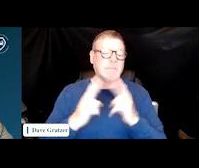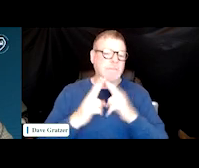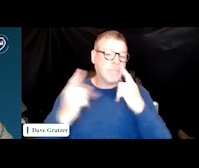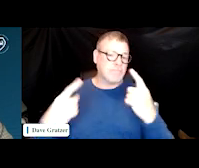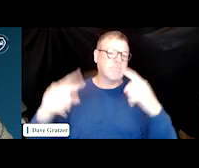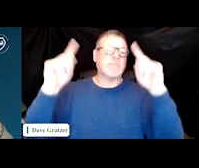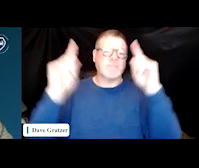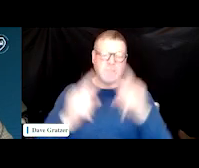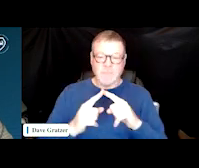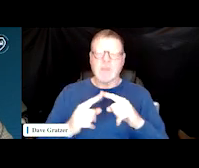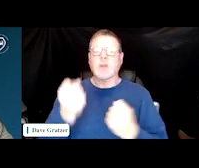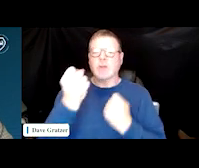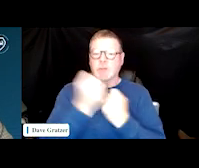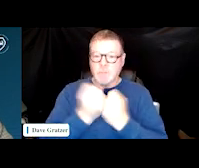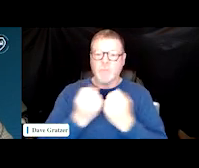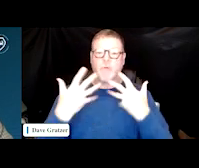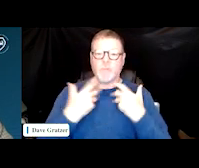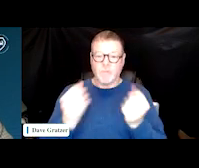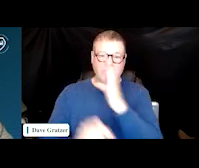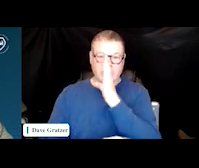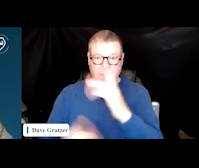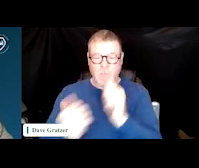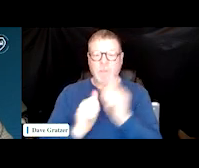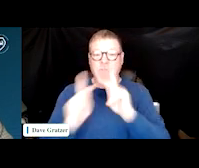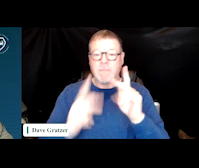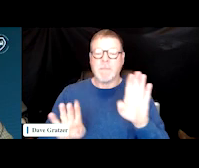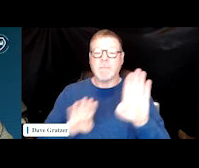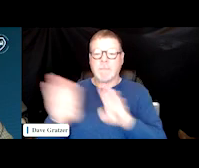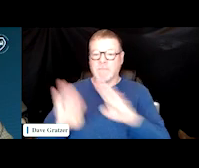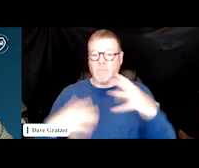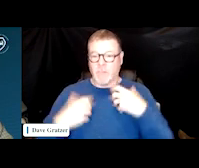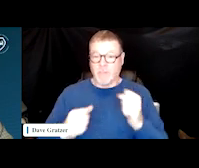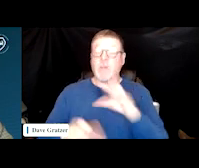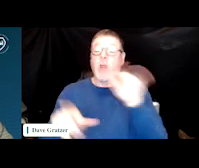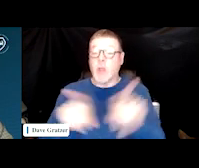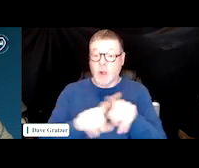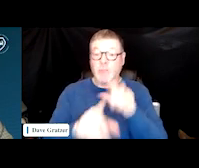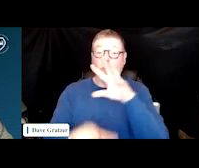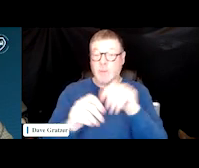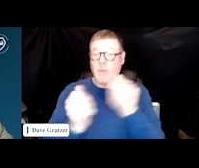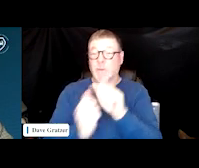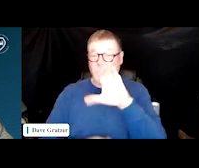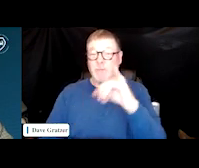in supporting recovery of people with behavioral health conditions who are also involved in the criminal legal system.